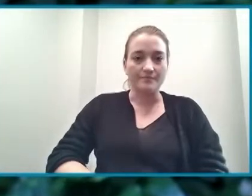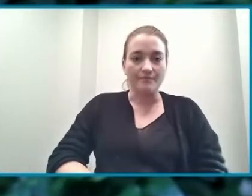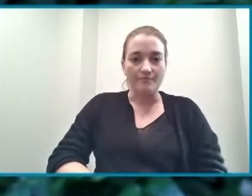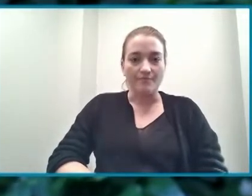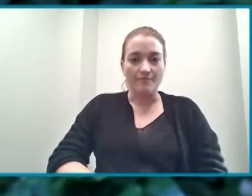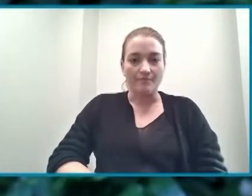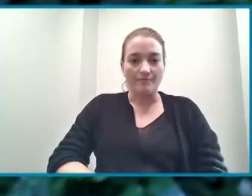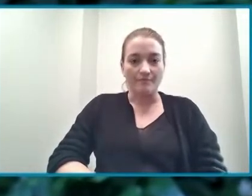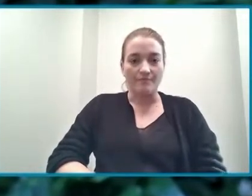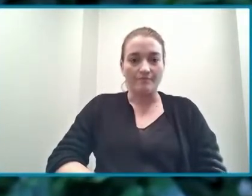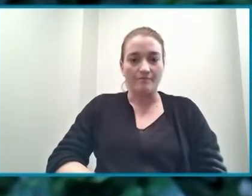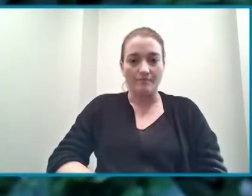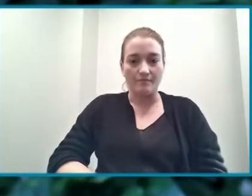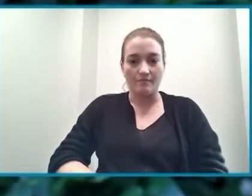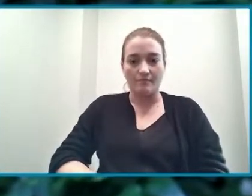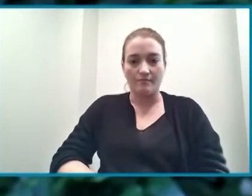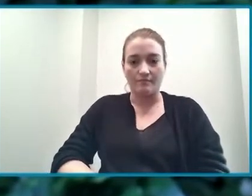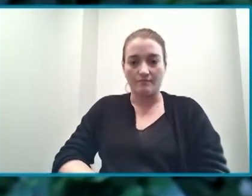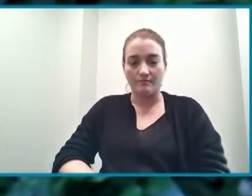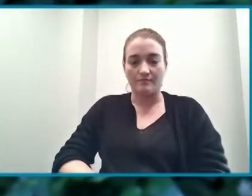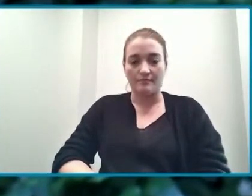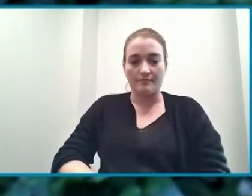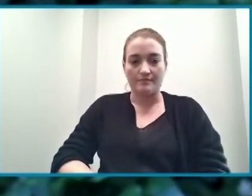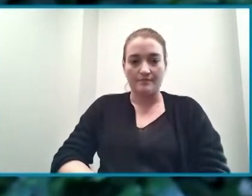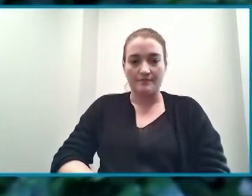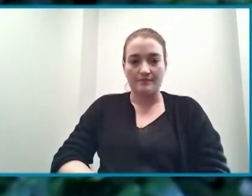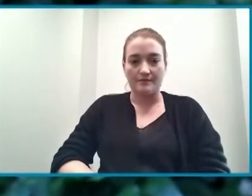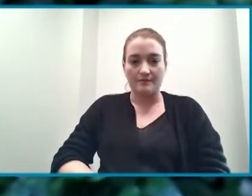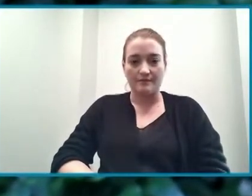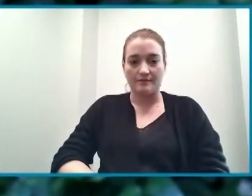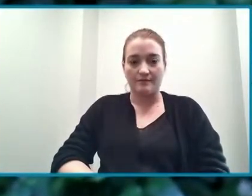students from different villages or islands,